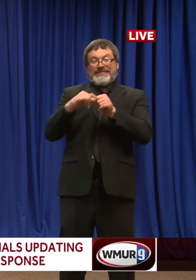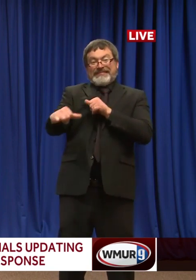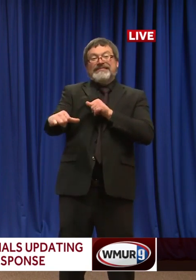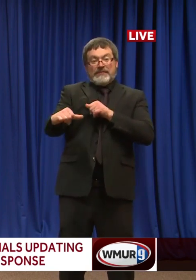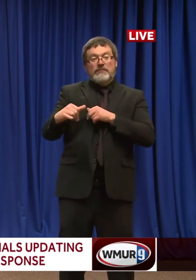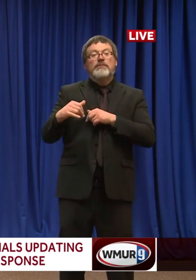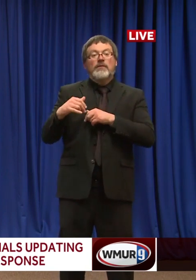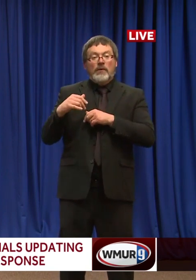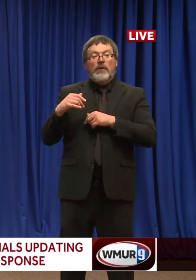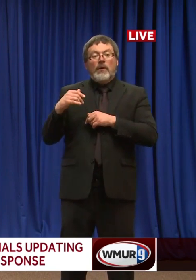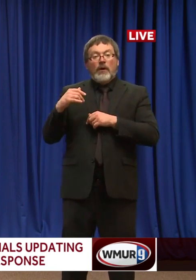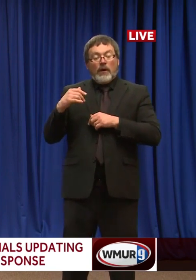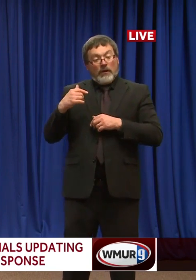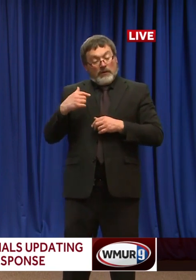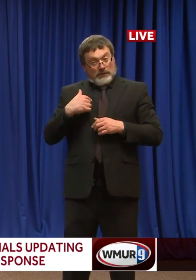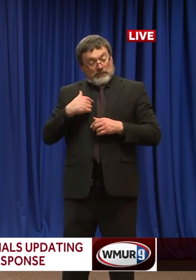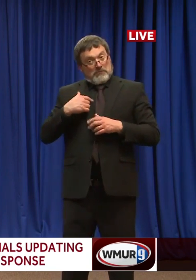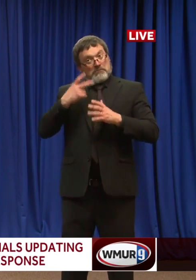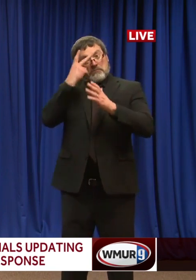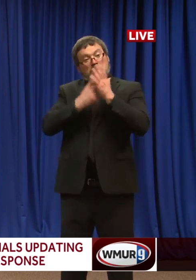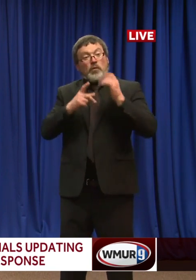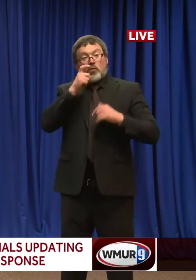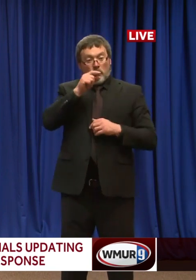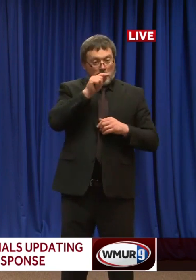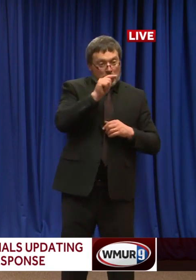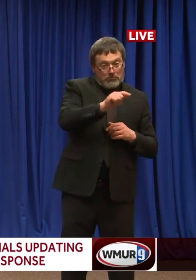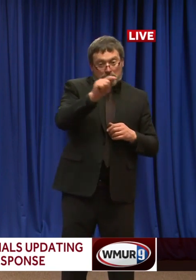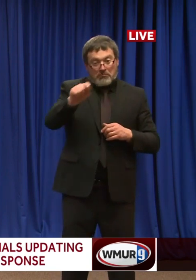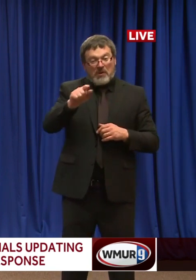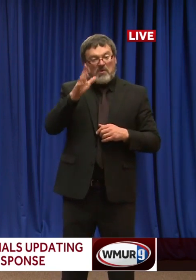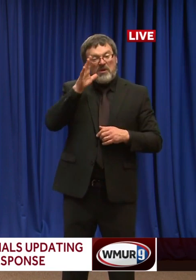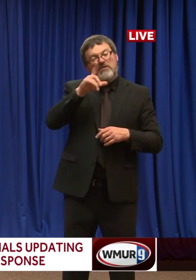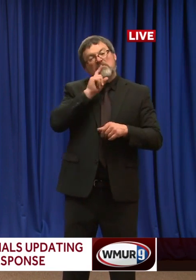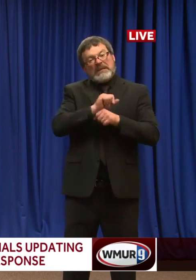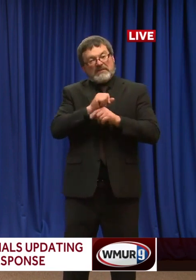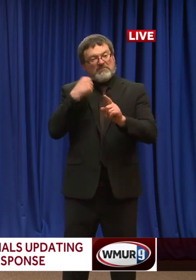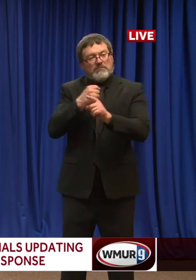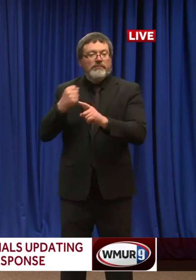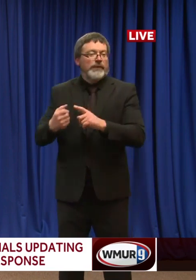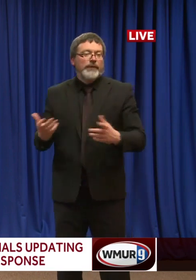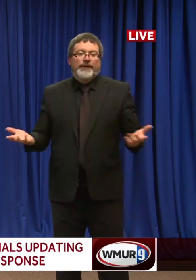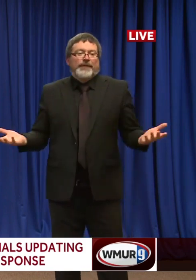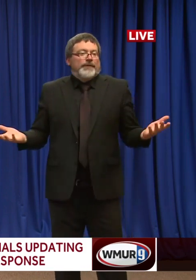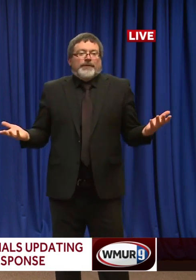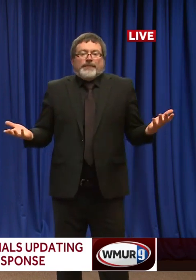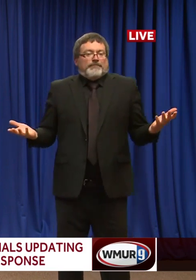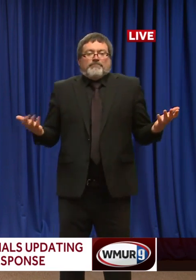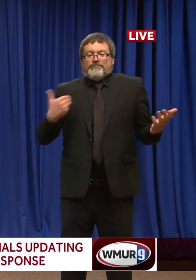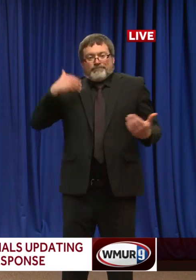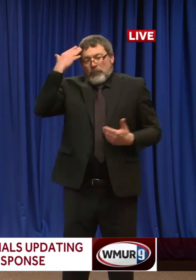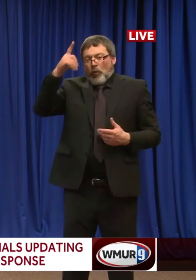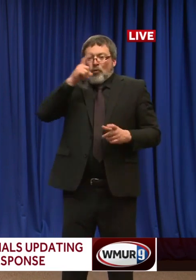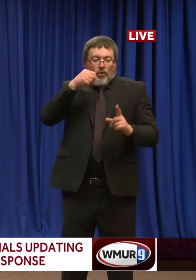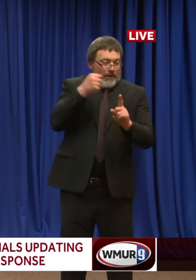SO WE CAN NEVER PREDICT WHO’S GOING TO DOWN WITH INFECTION OR WHO AM I?